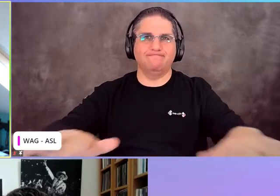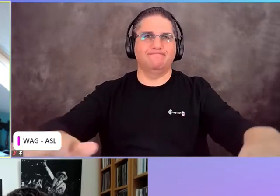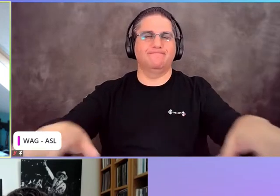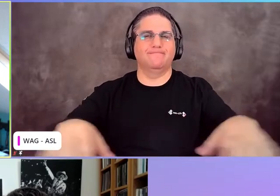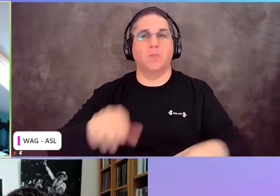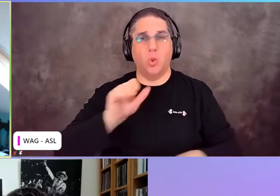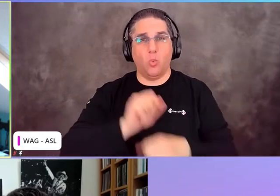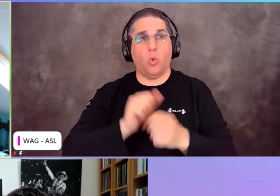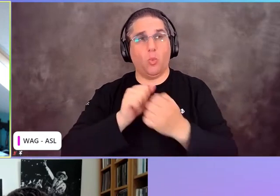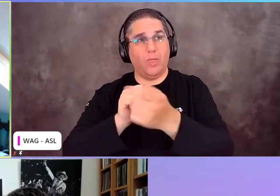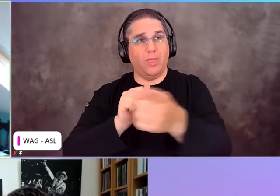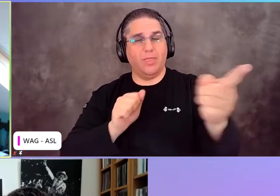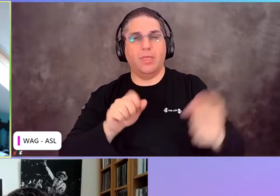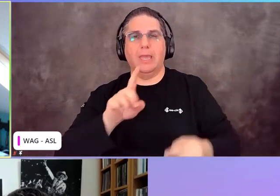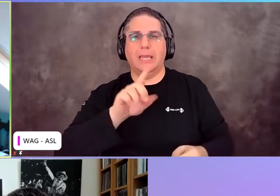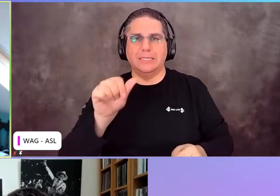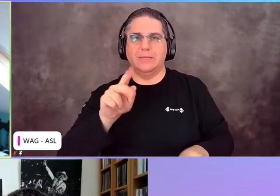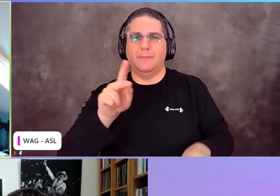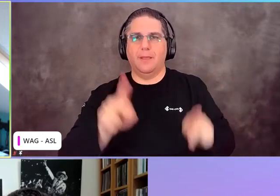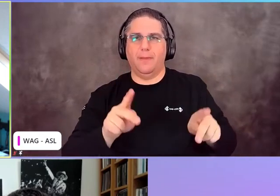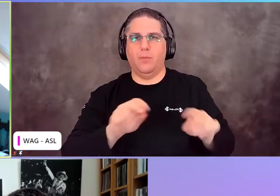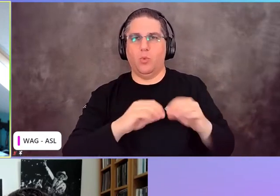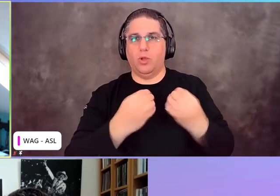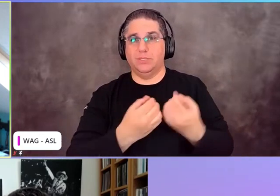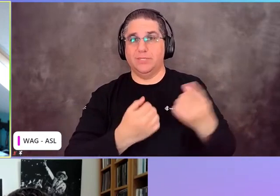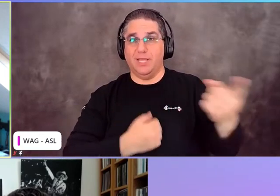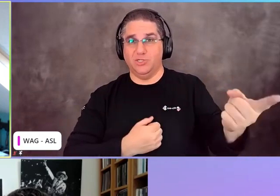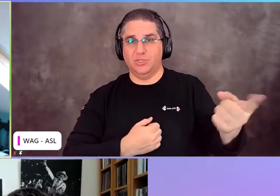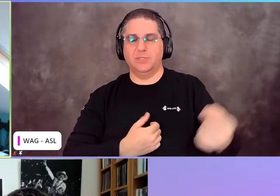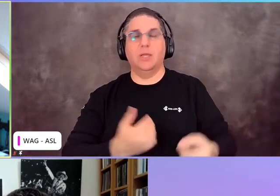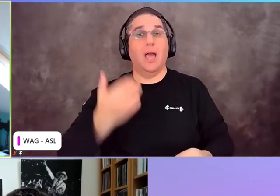. I think this really is a grassroots issue. This needs